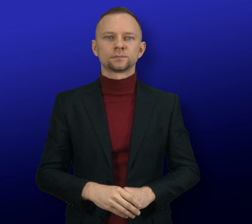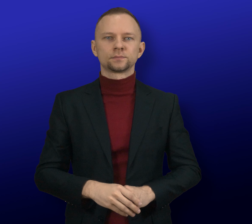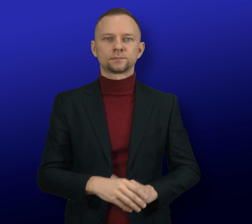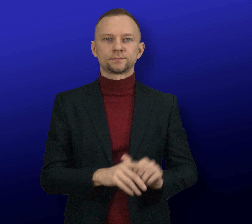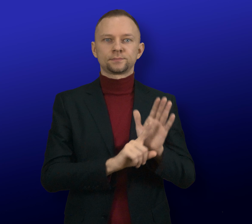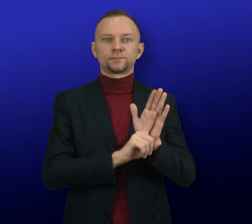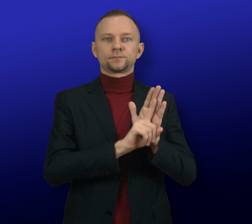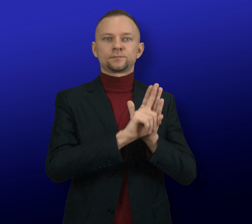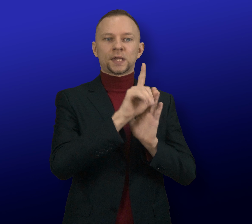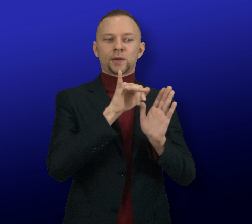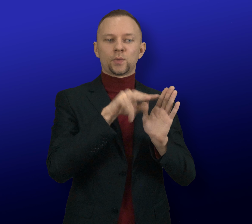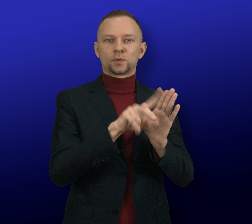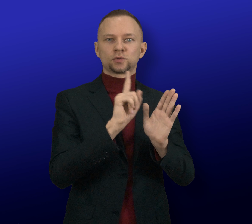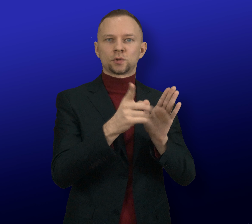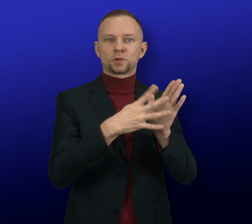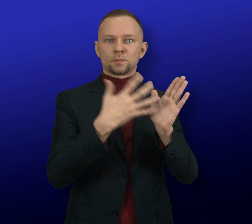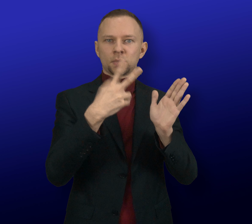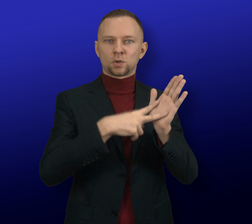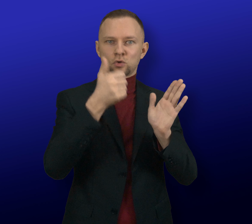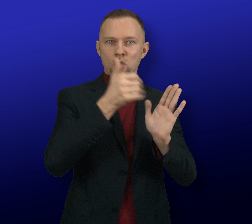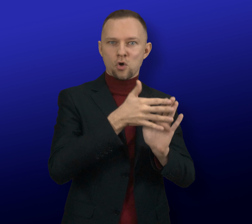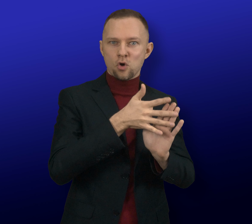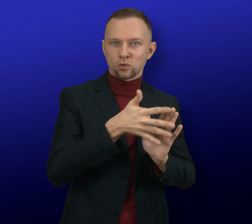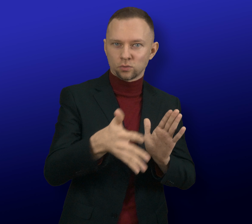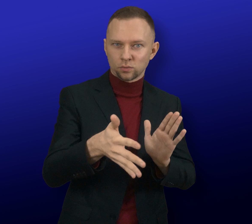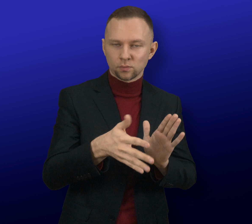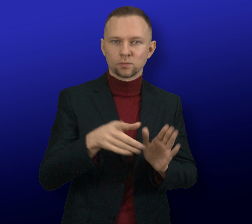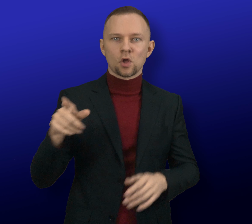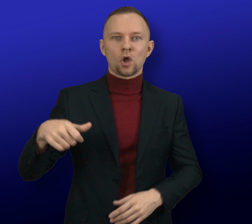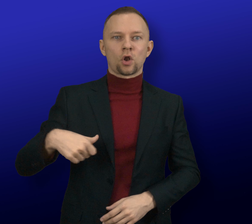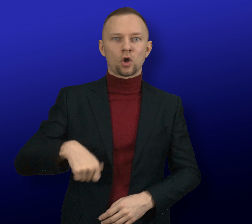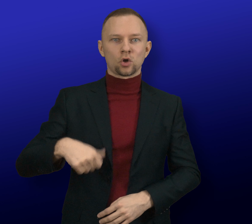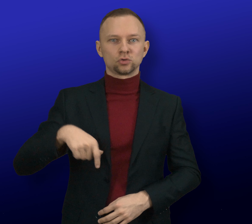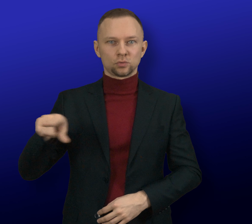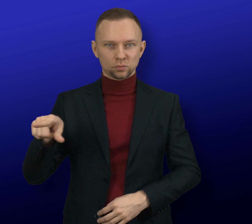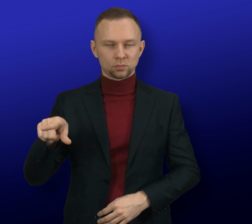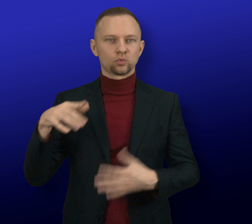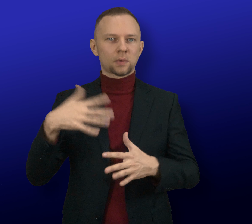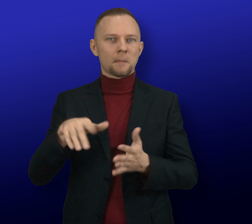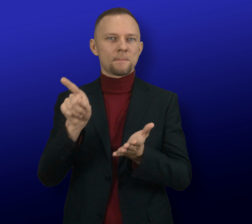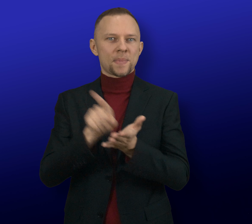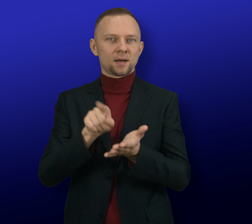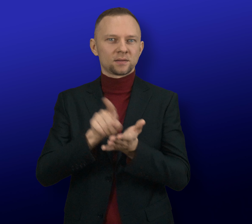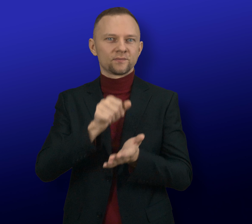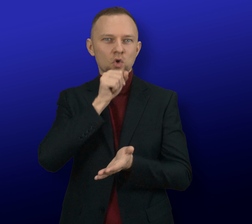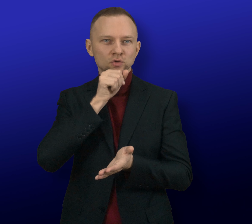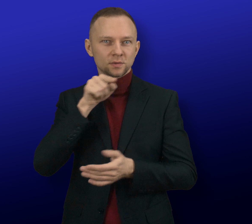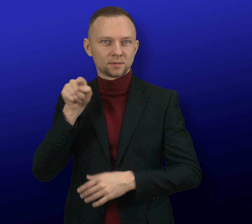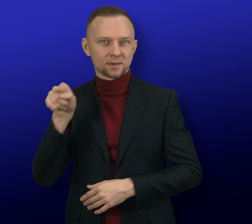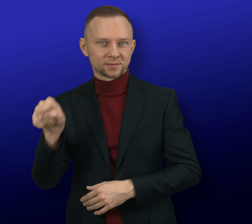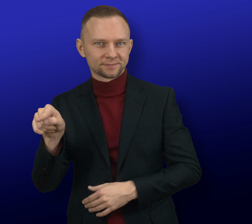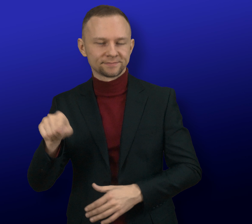Since July 1957, Sofya Ivanovna Lychkina has been on old-age pension.